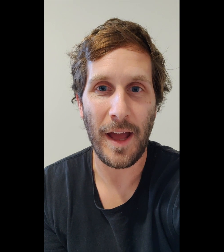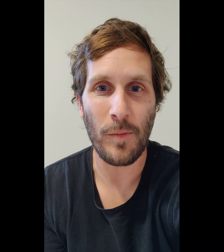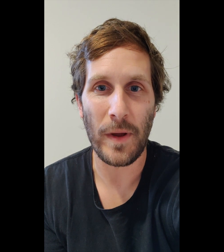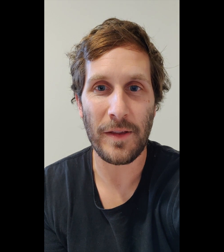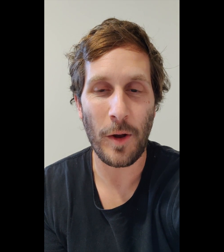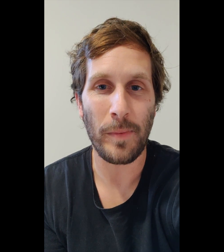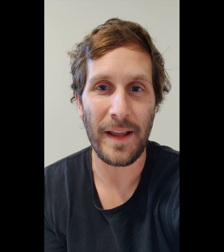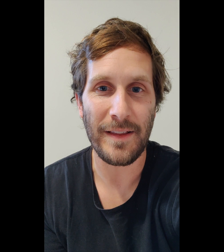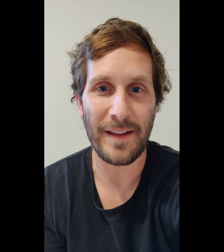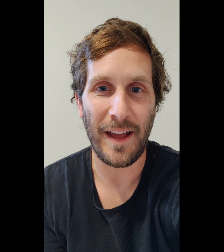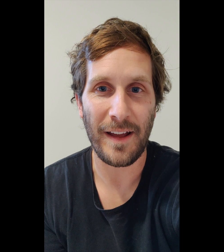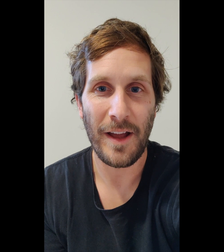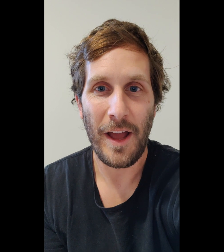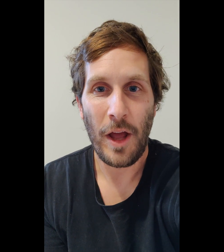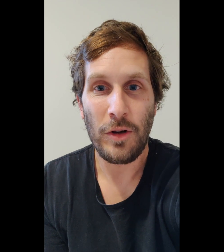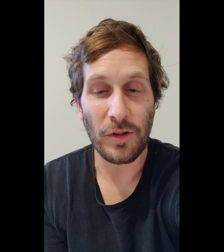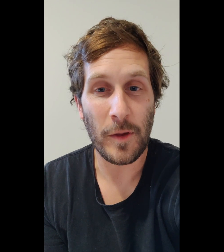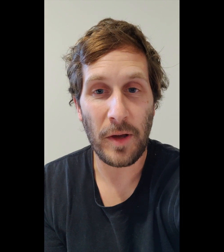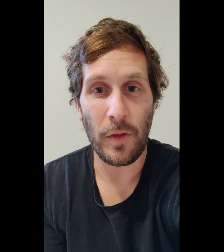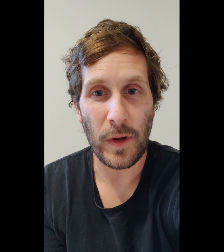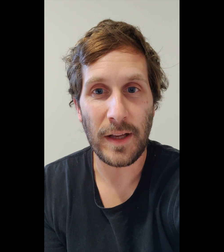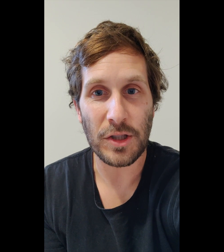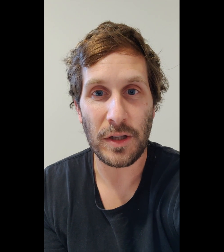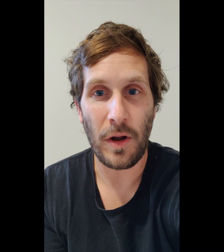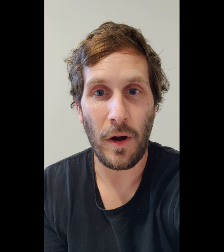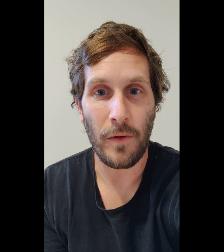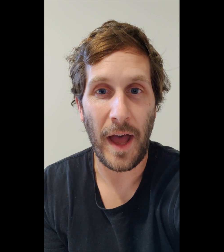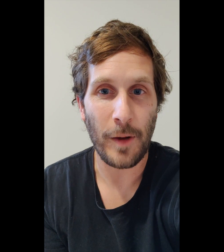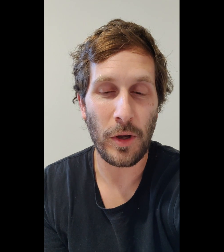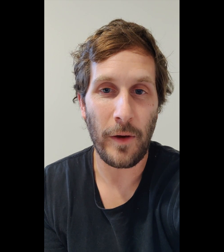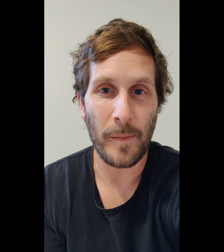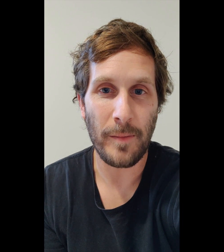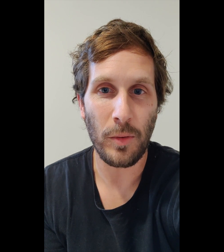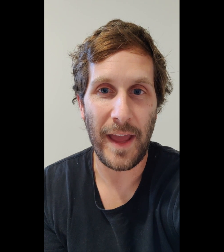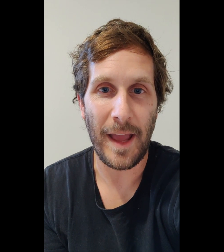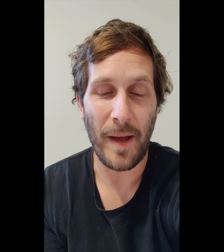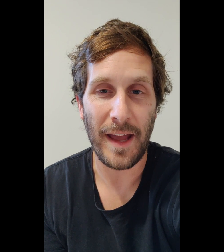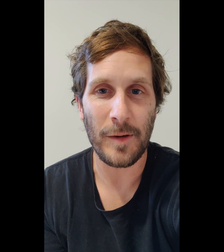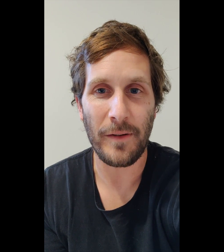We are so pleased Not just because of the recognition of the hard work of those people that campaigned